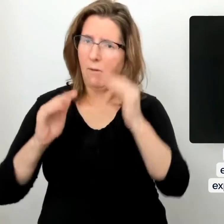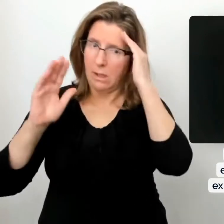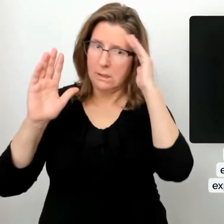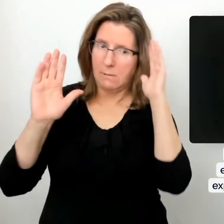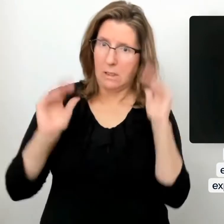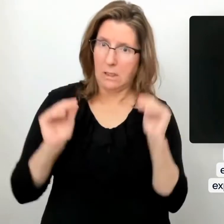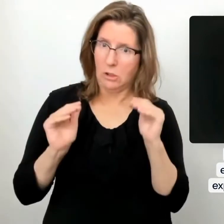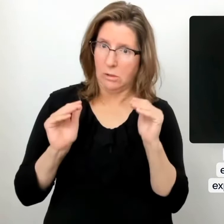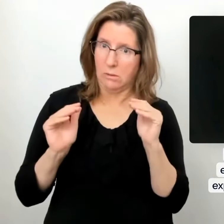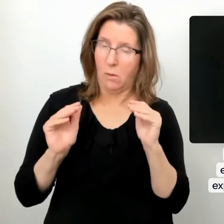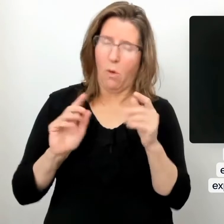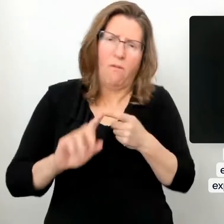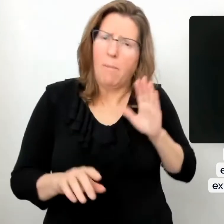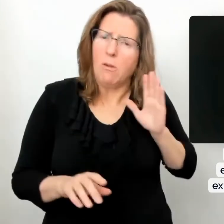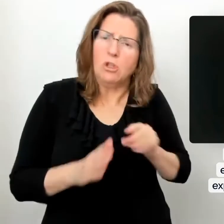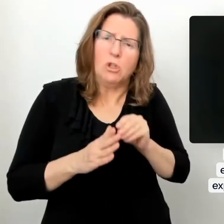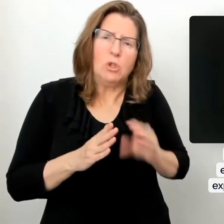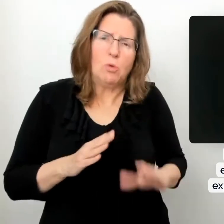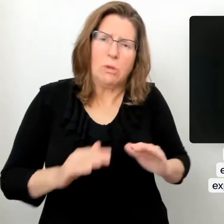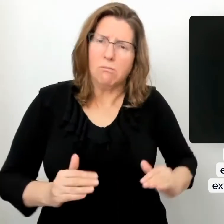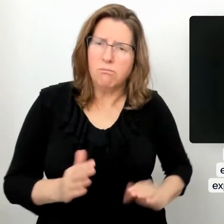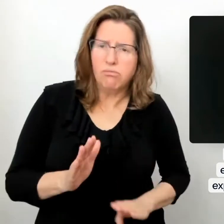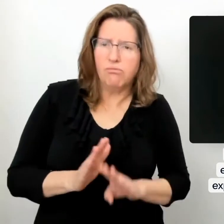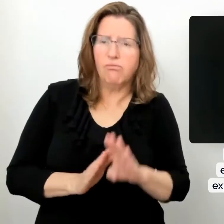As well as, from the student's own baseline.